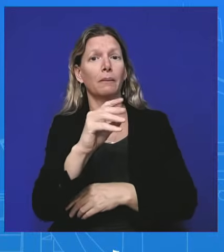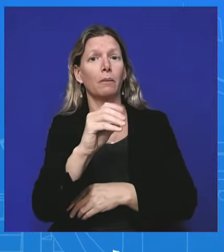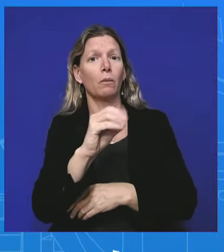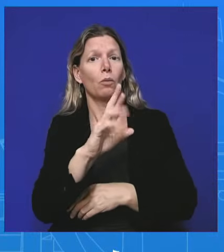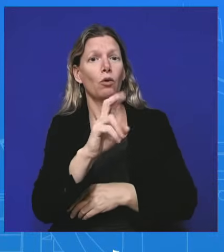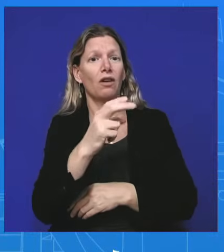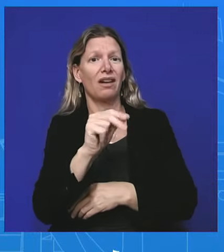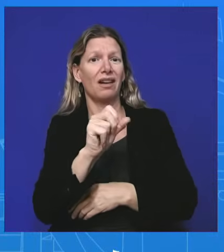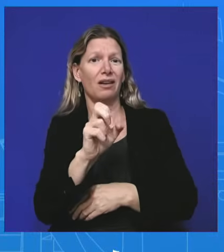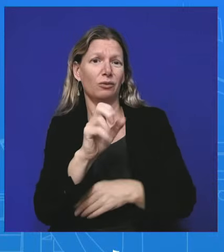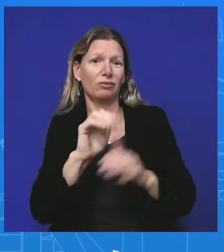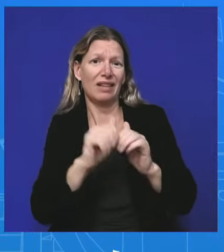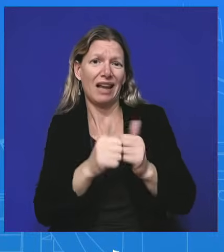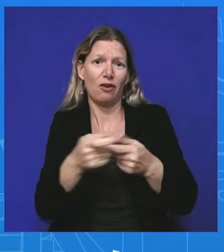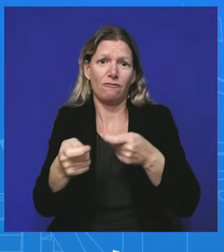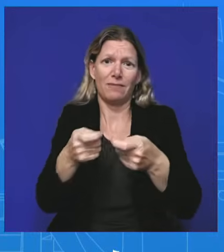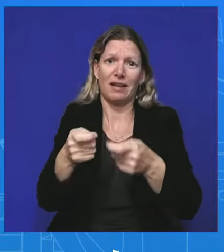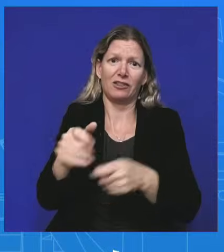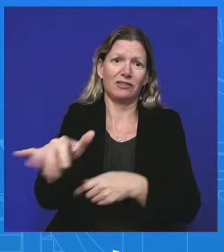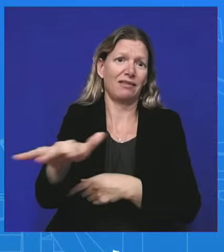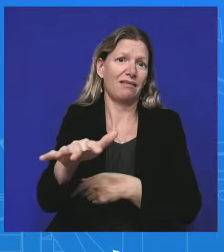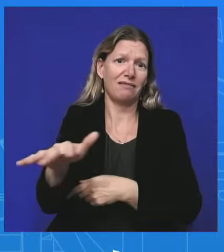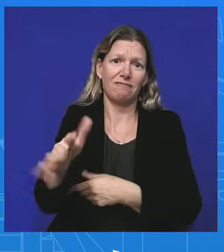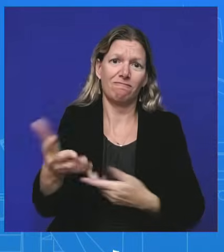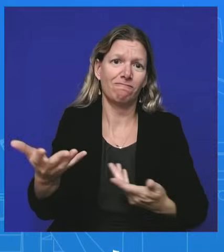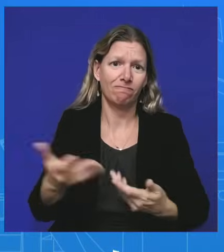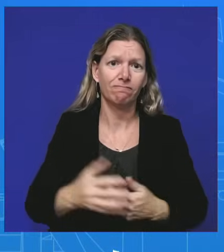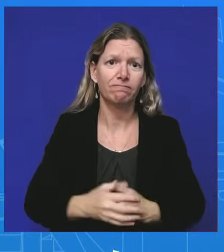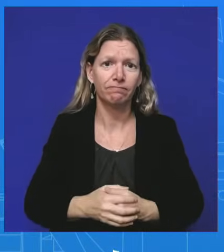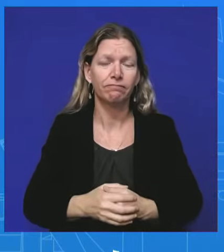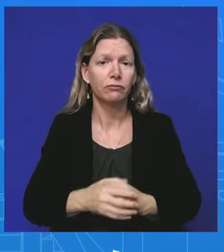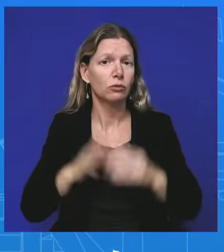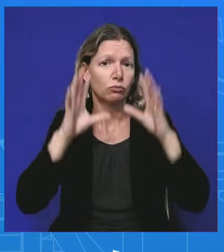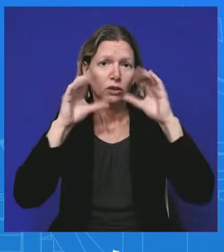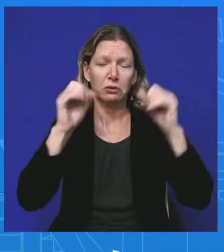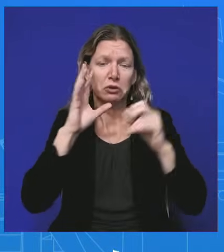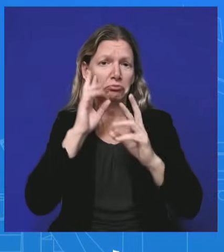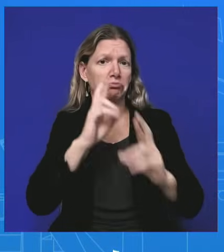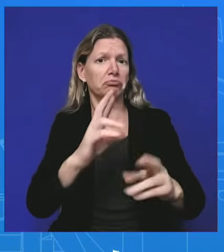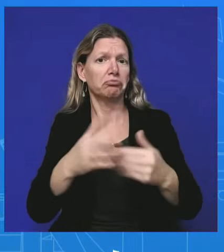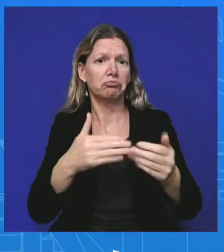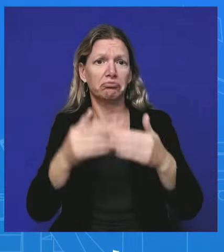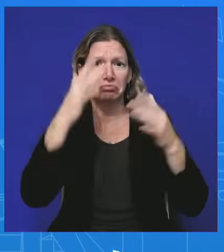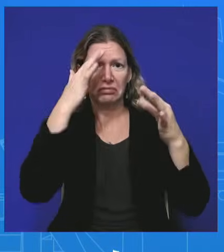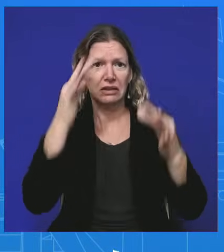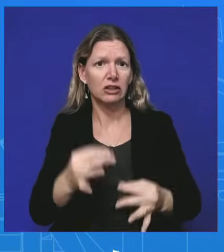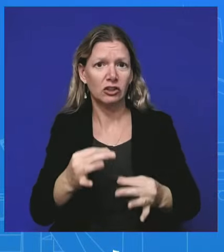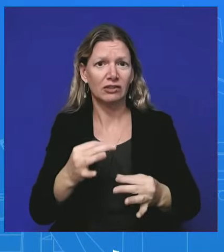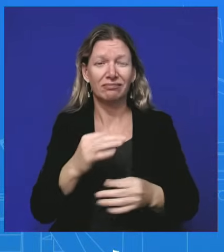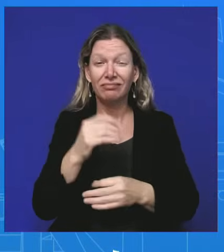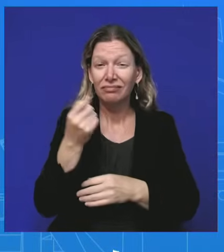because it's not just the students, it's the parents, it's the loved ones who want -- who want to be there to celebrate --